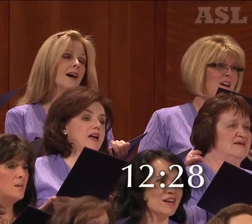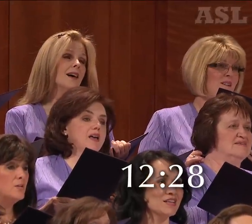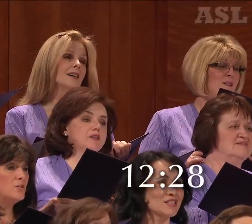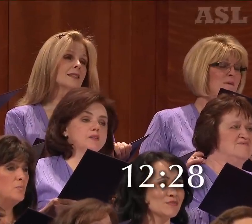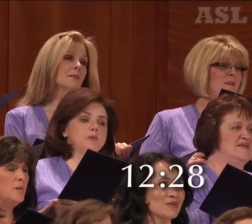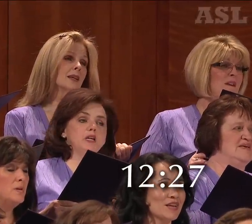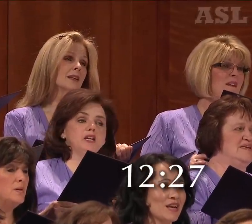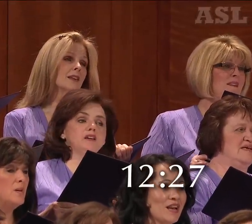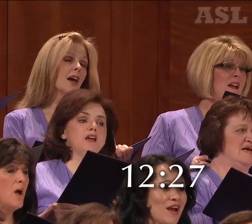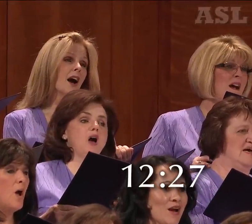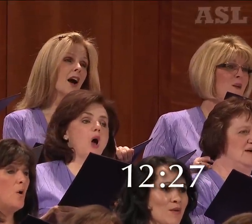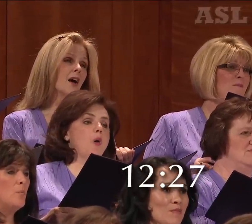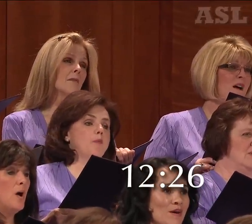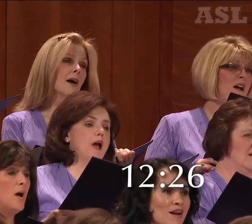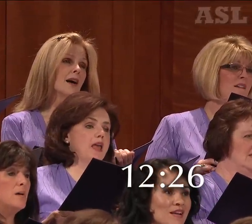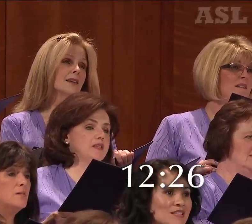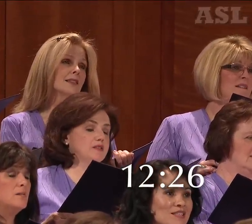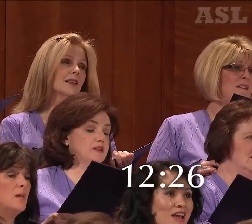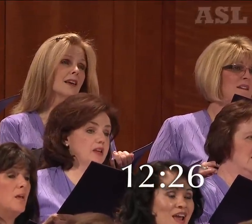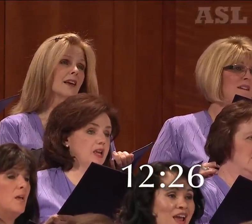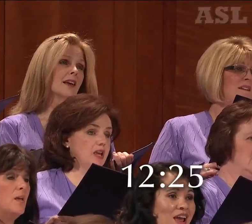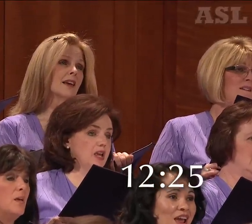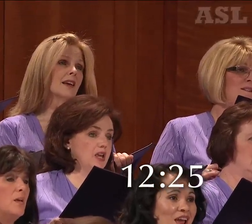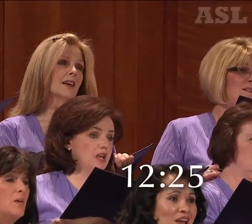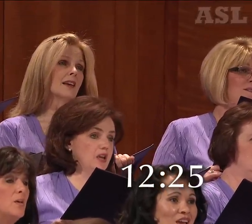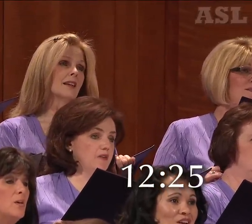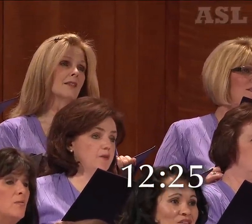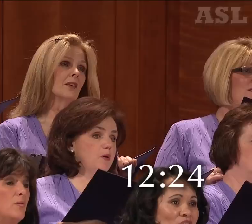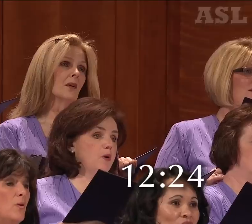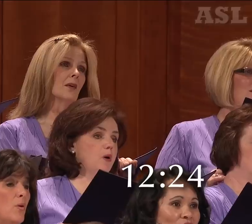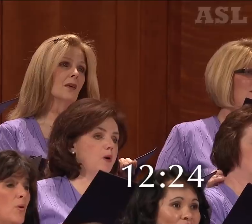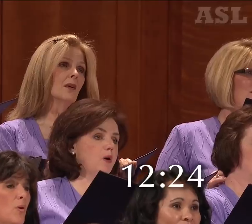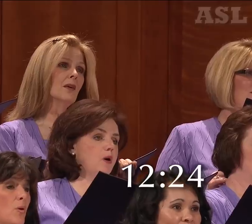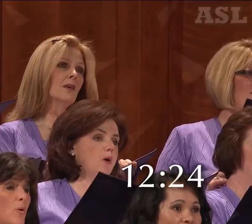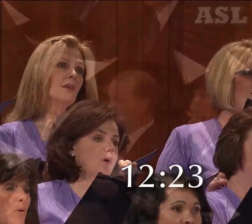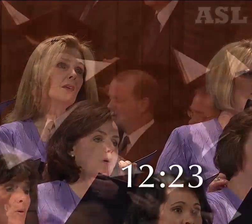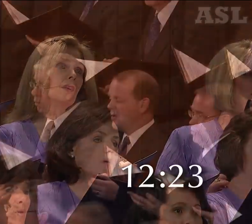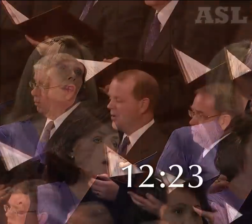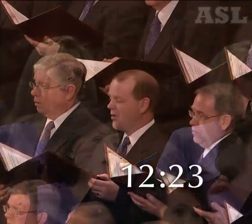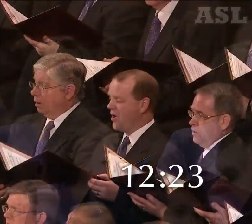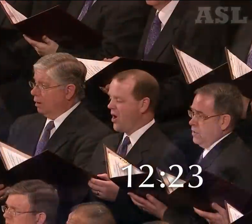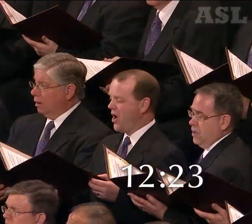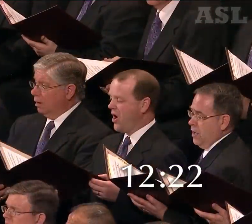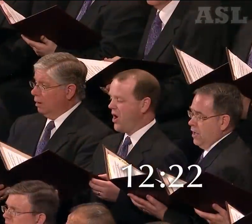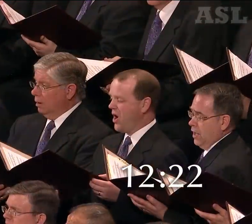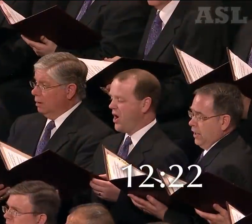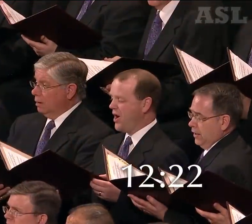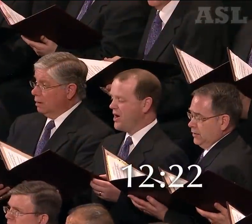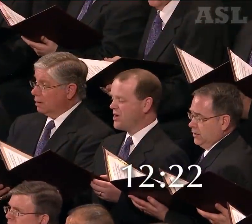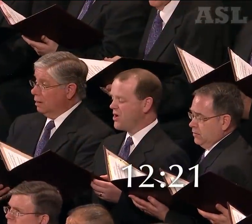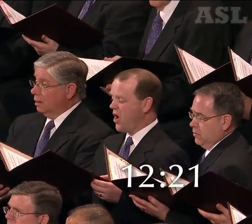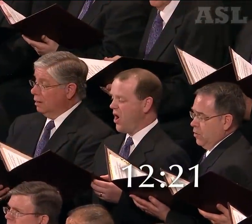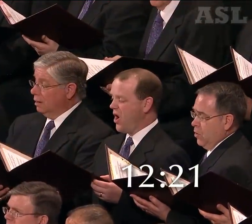THIS IS THE ENGLISH CLOSED CAPTION CHANNEL OF THE CHURCH OF JESUS CHRIST OF LATTER-DAY SAINTS.